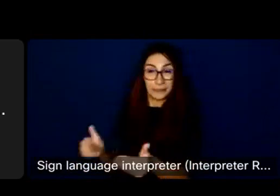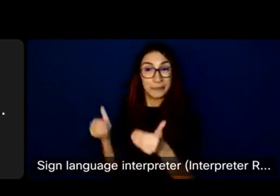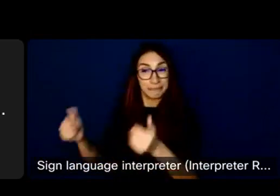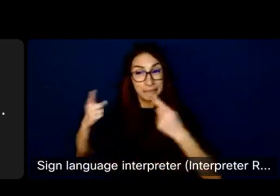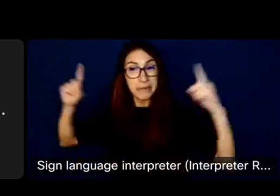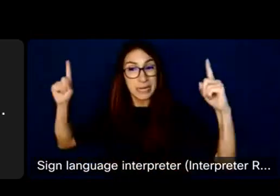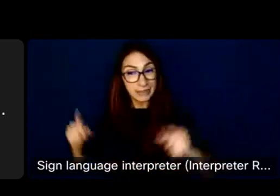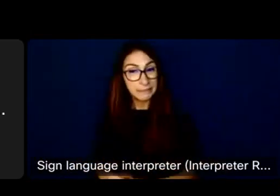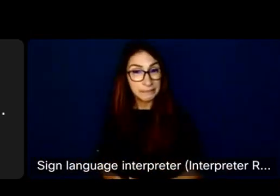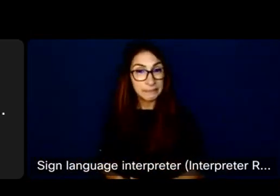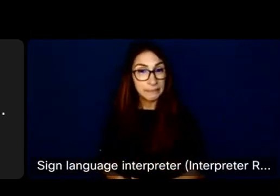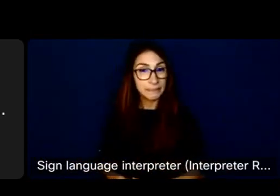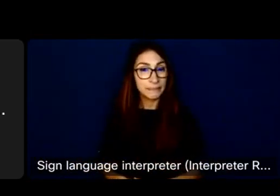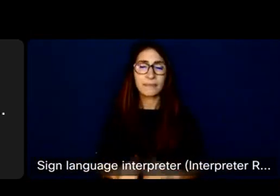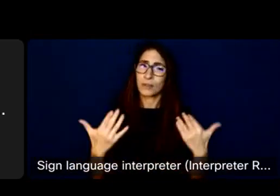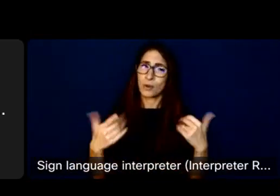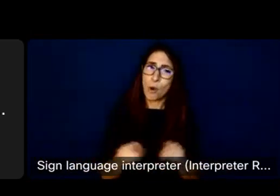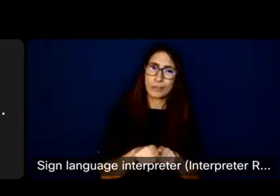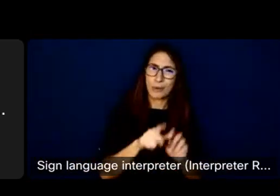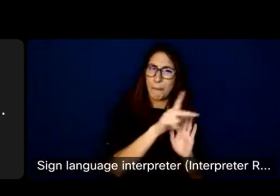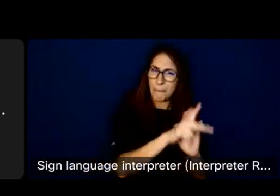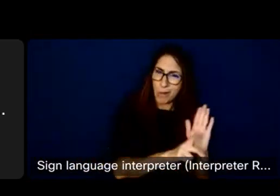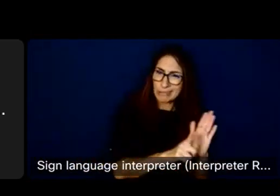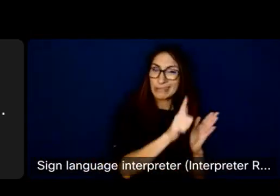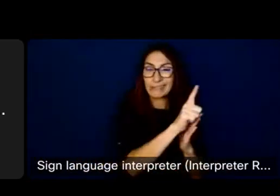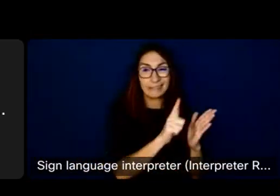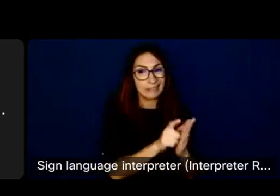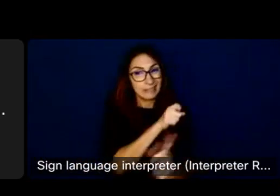really important. We talk about social determinance of